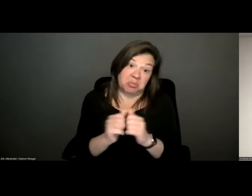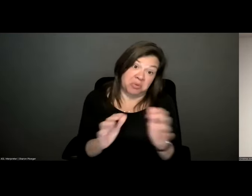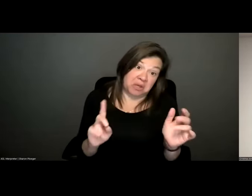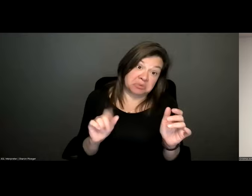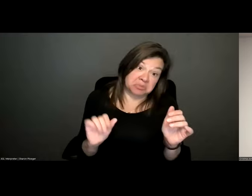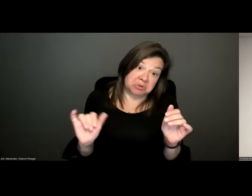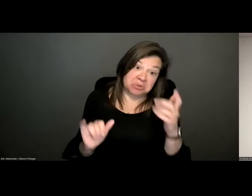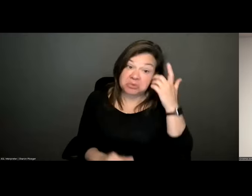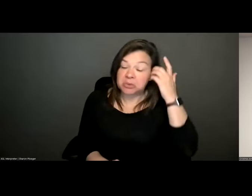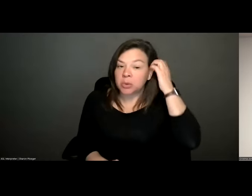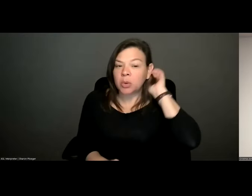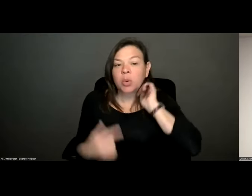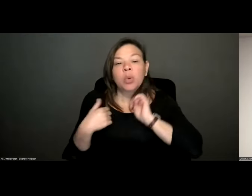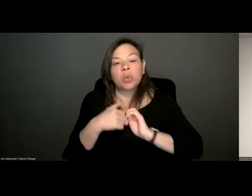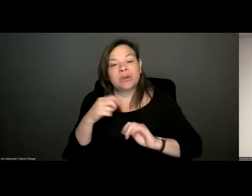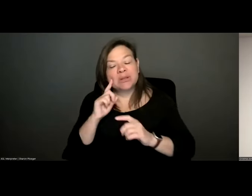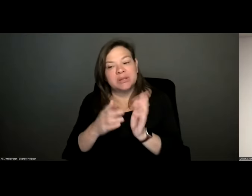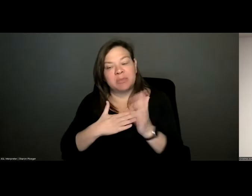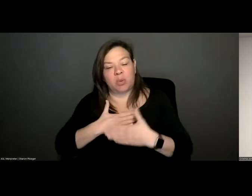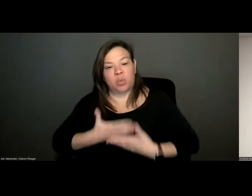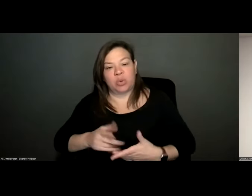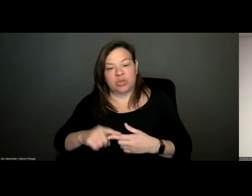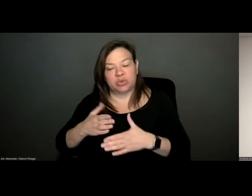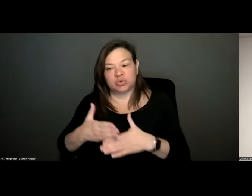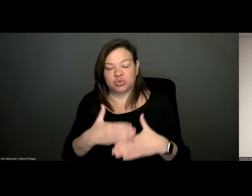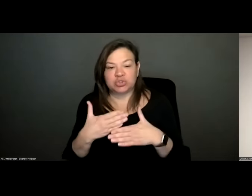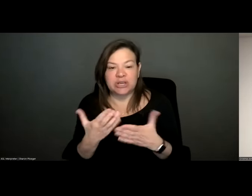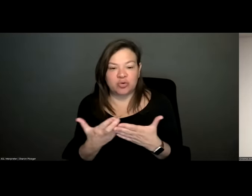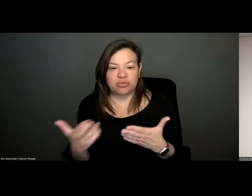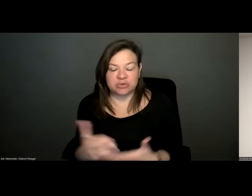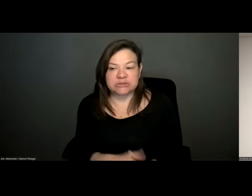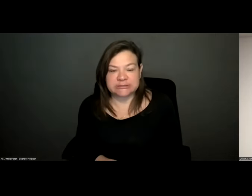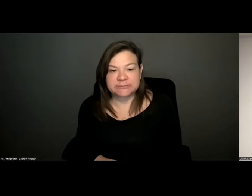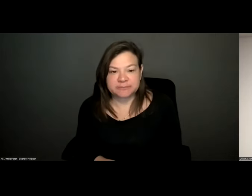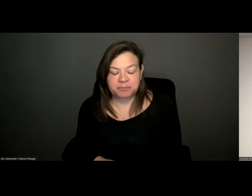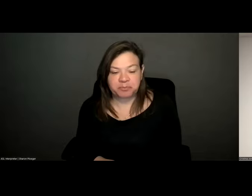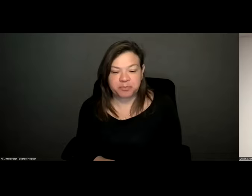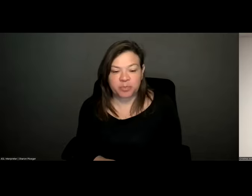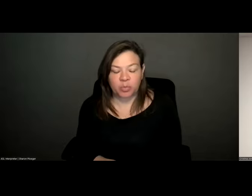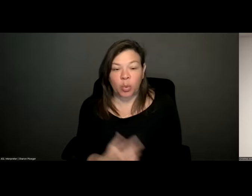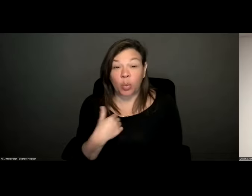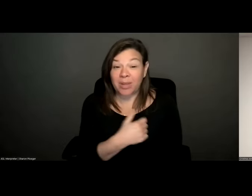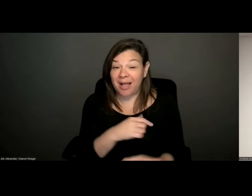we all need to be willing to share resources. I think a lot of times we have this scarcity mindset of,